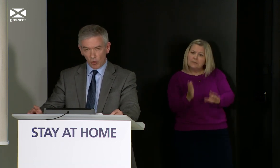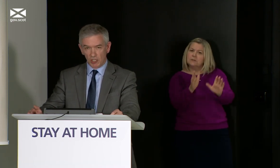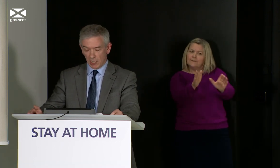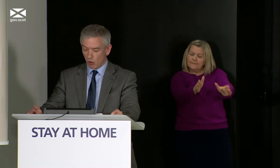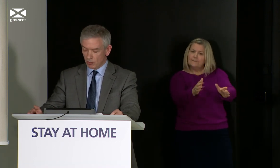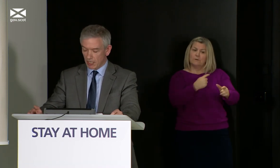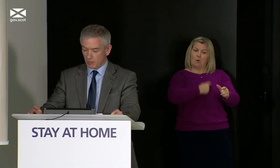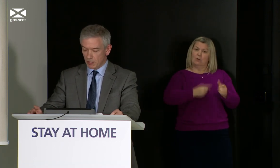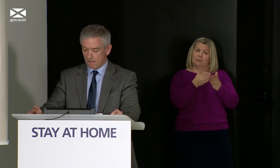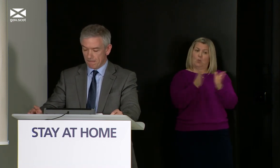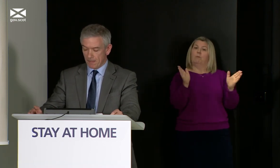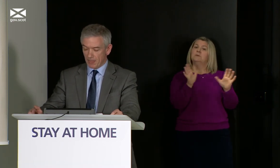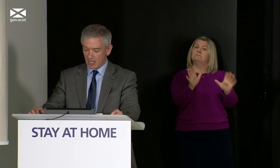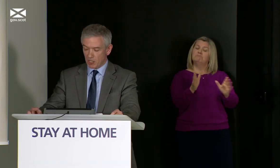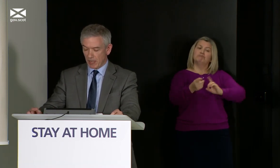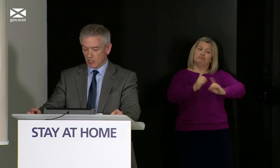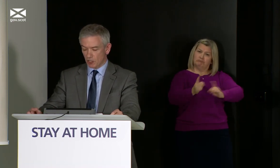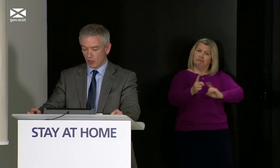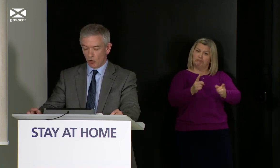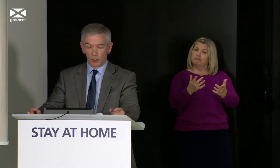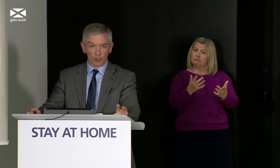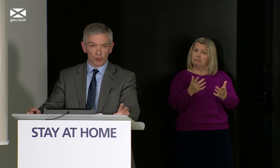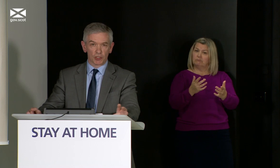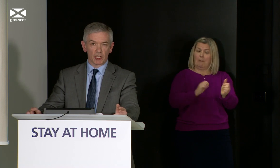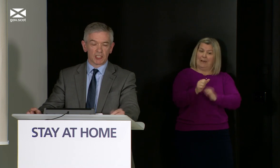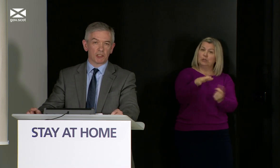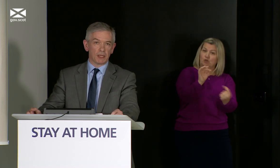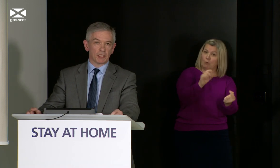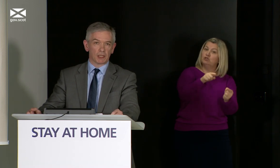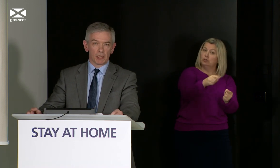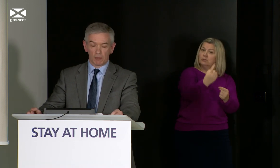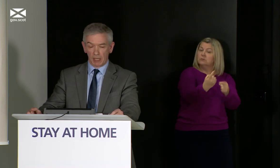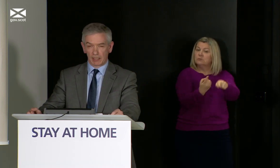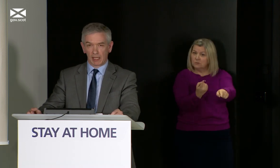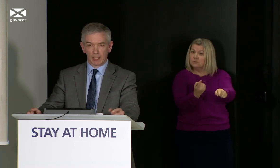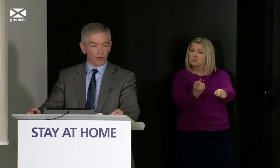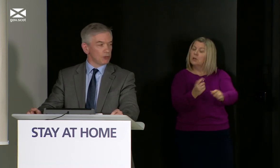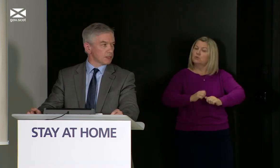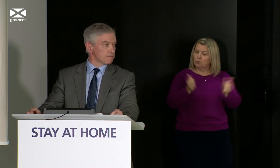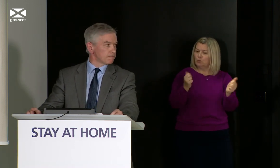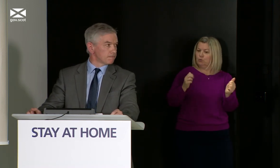honesty at all times. That's the basis on which good anticipatory planning is founded.